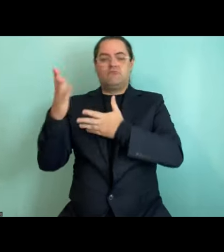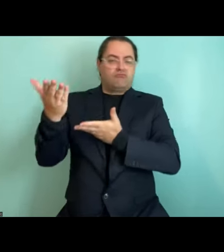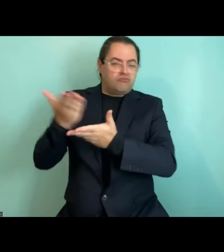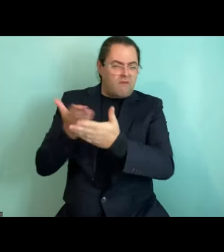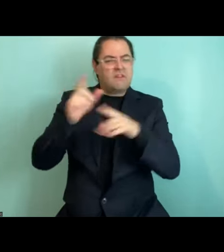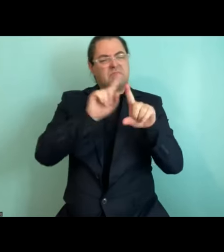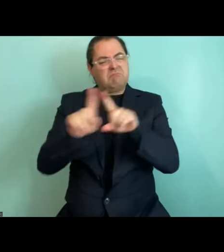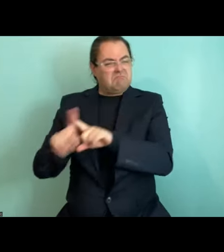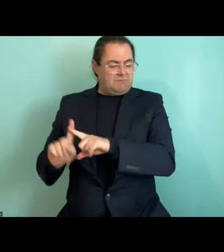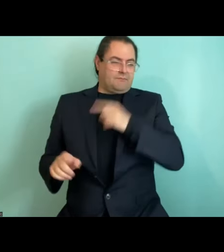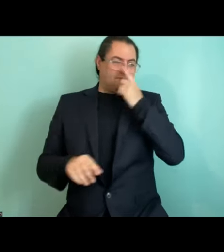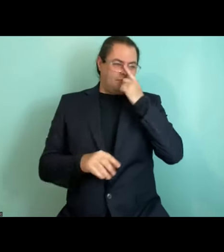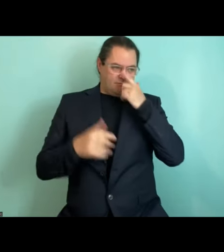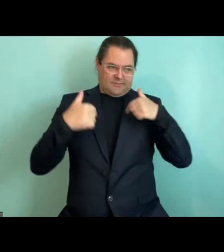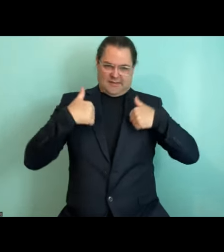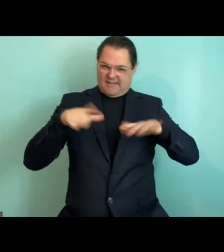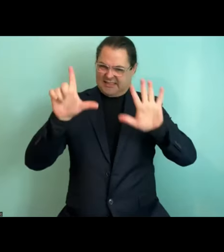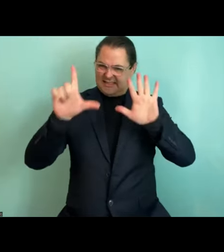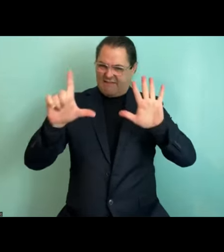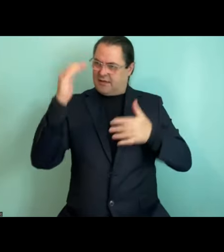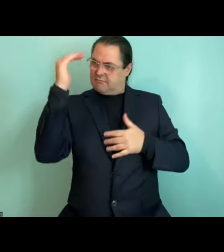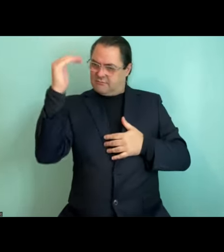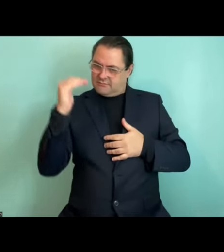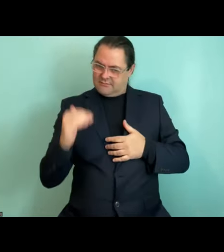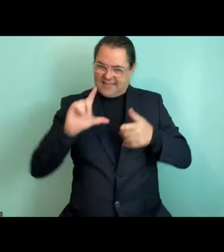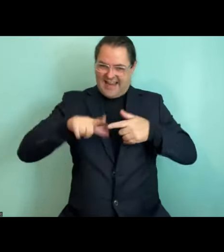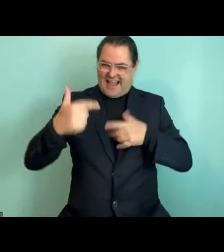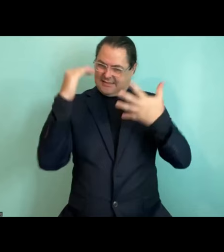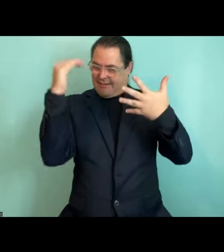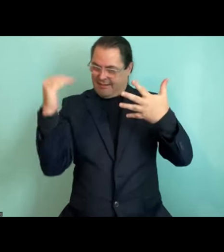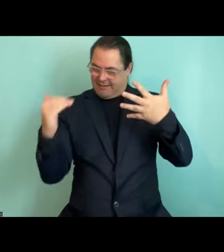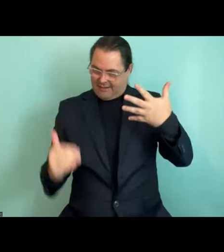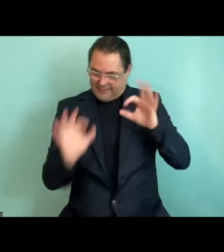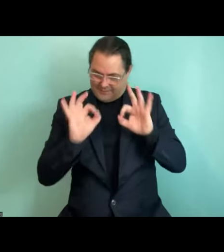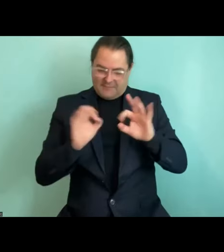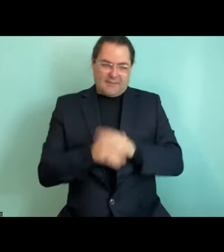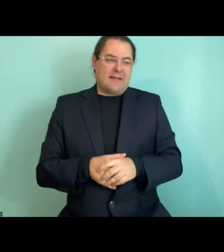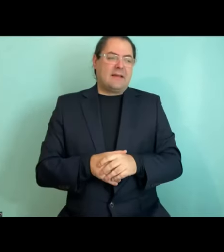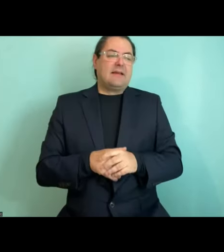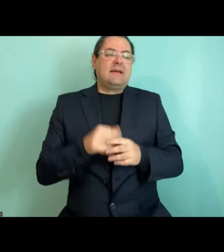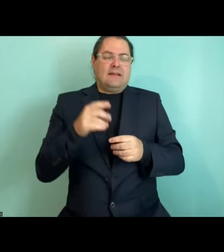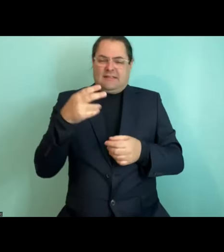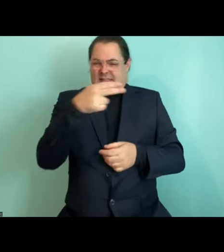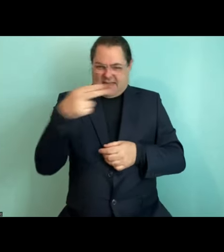for Master, development, Sheila vl buzzy on Africa, should I founded the Nila Paul and